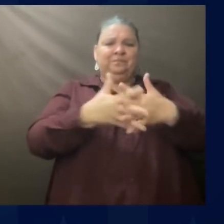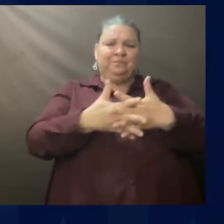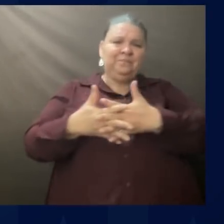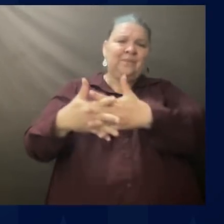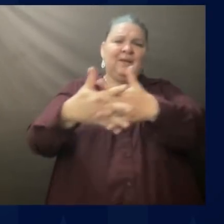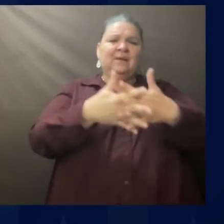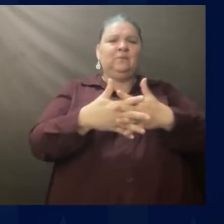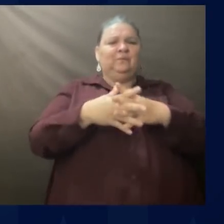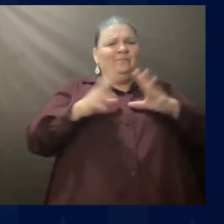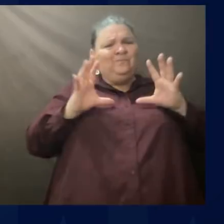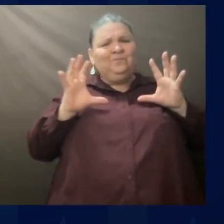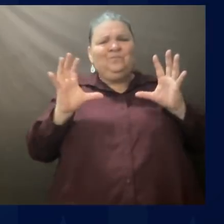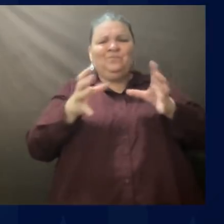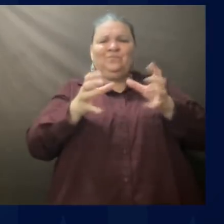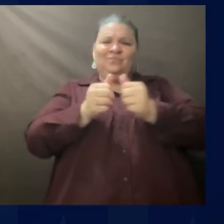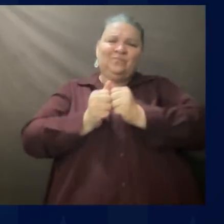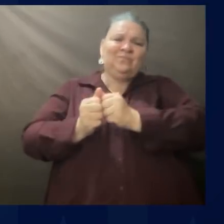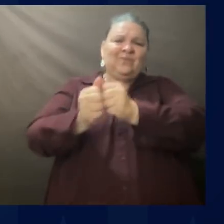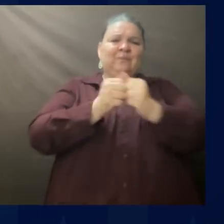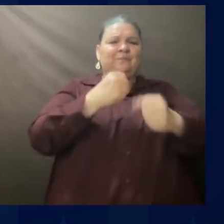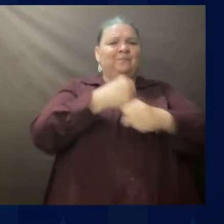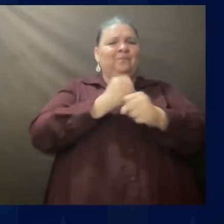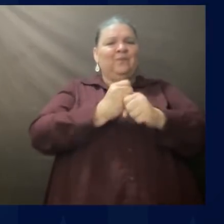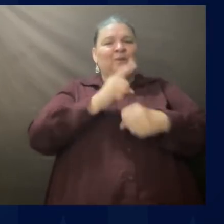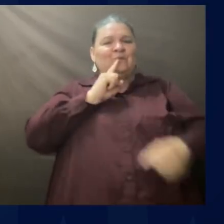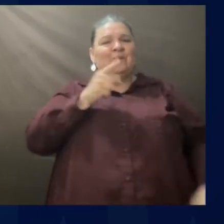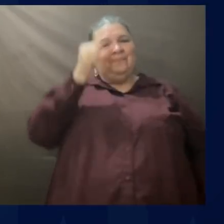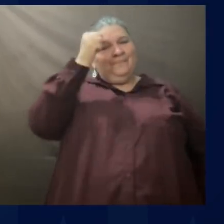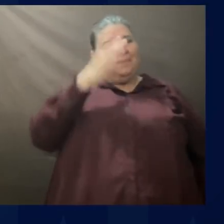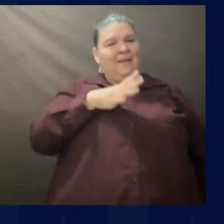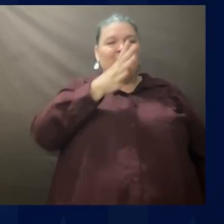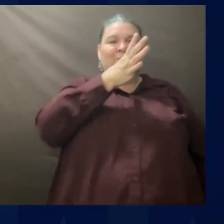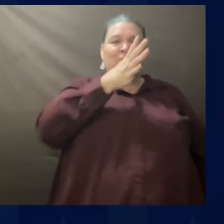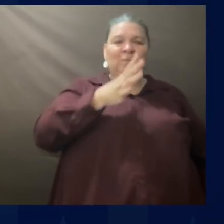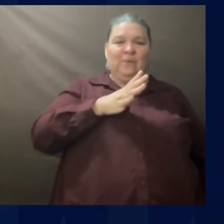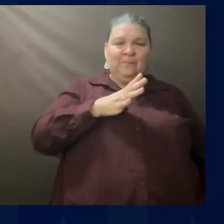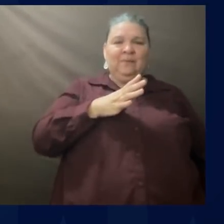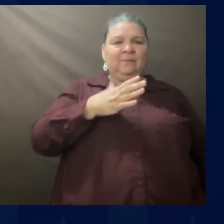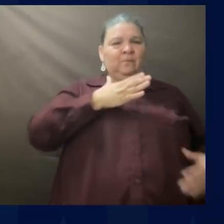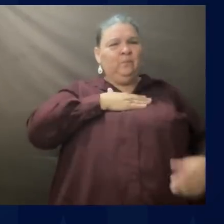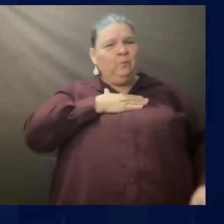who are willing to lay down their lives for us get the very best from us in return.